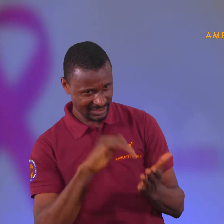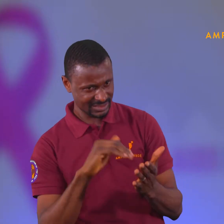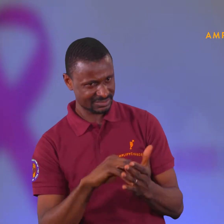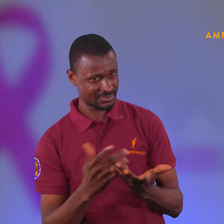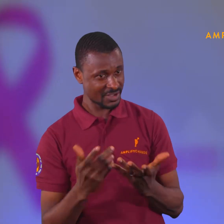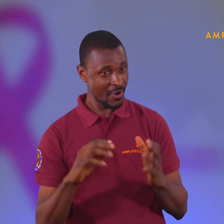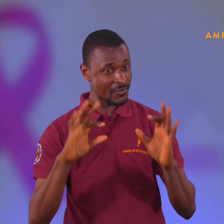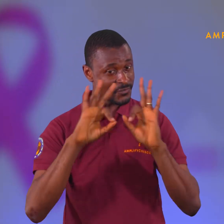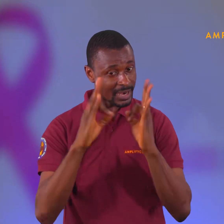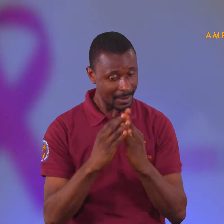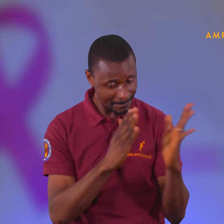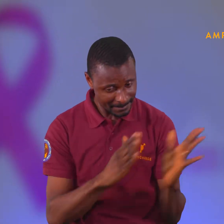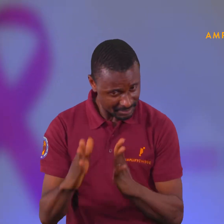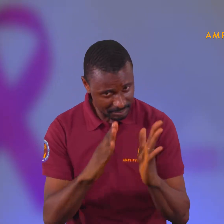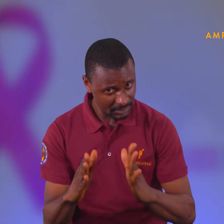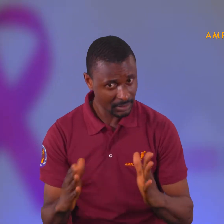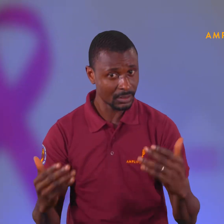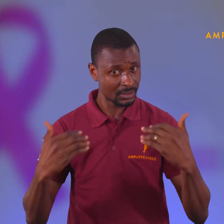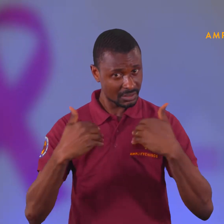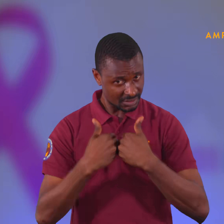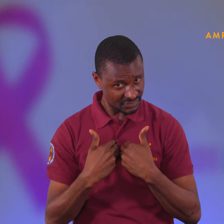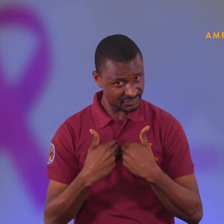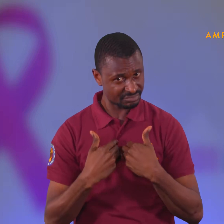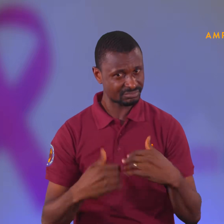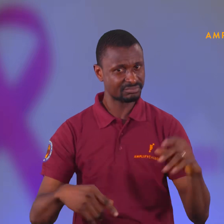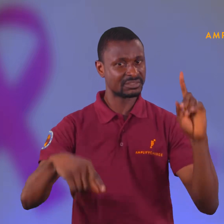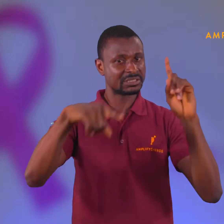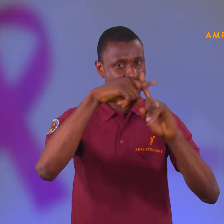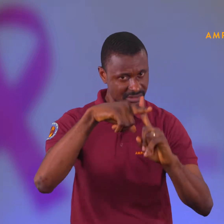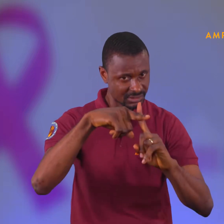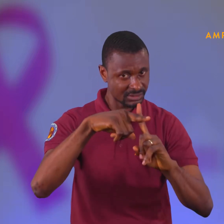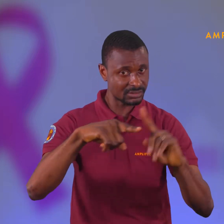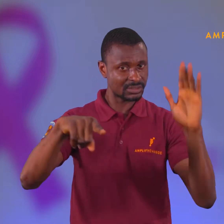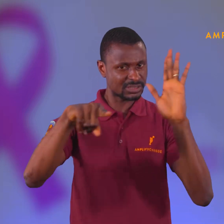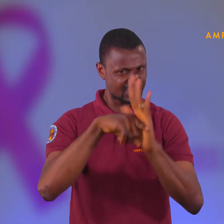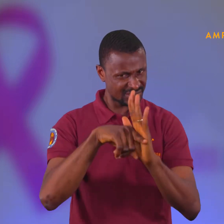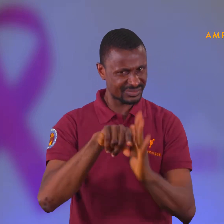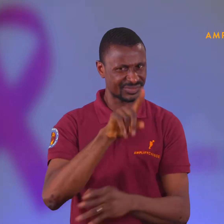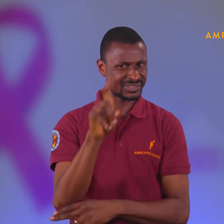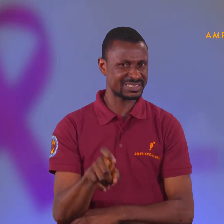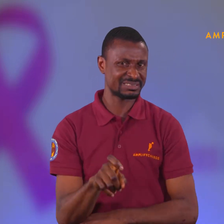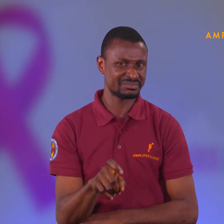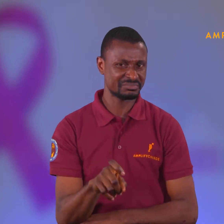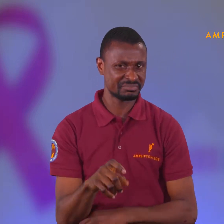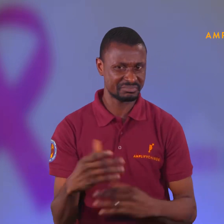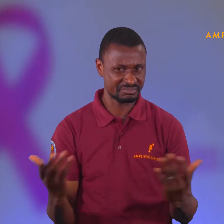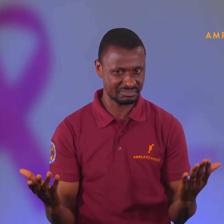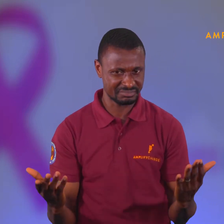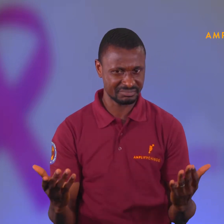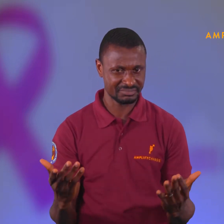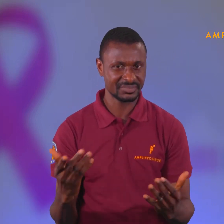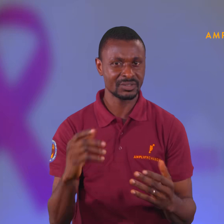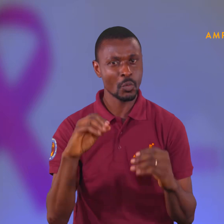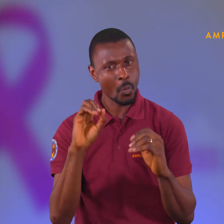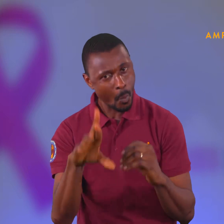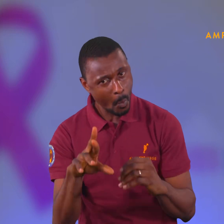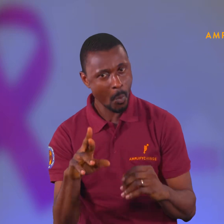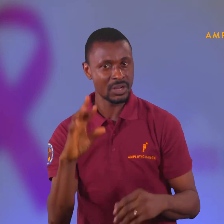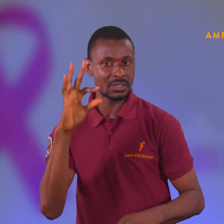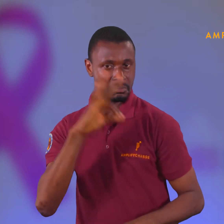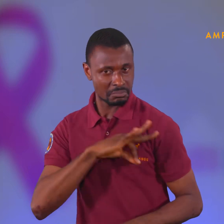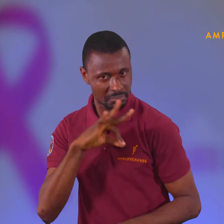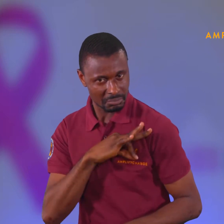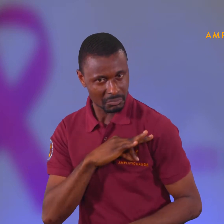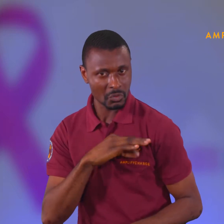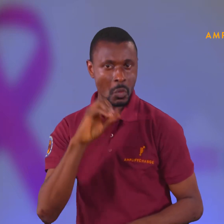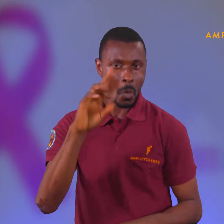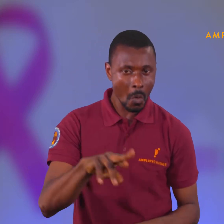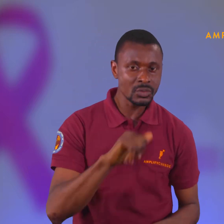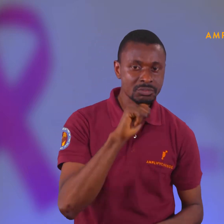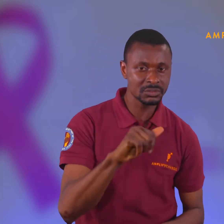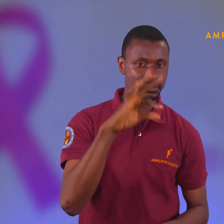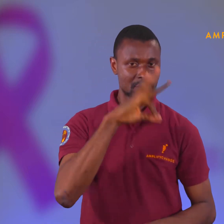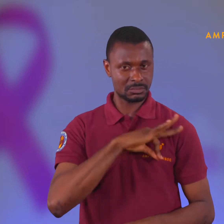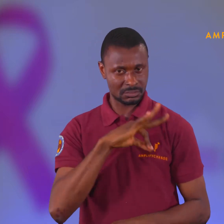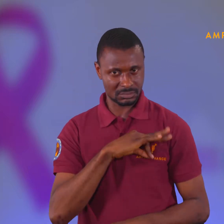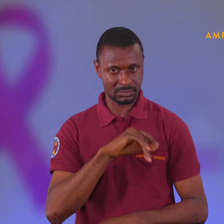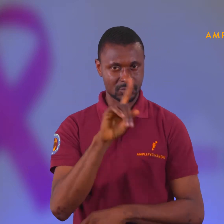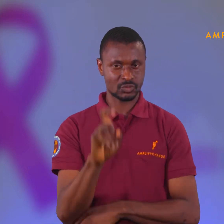What are some advantages and disadvantages of family planning? Does family planning have some benefits or not?